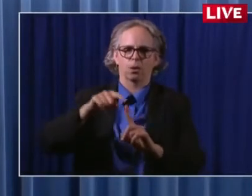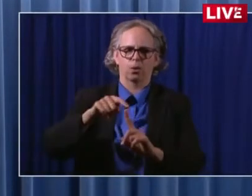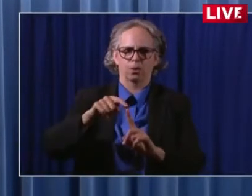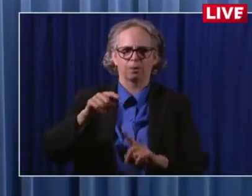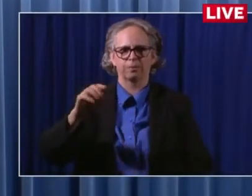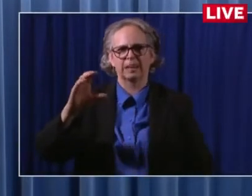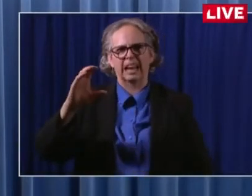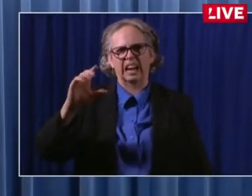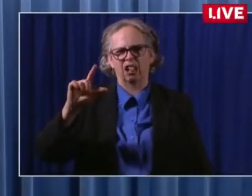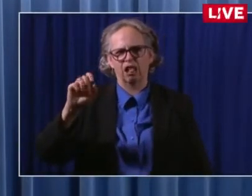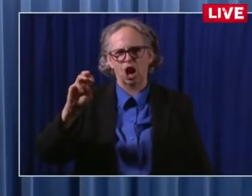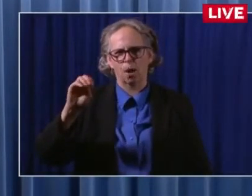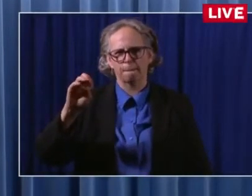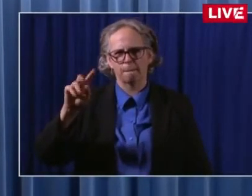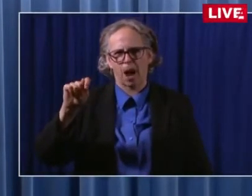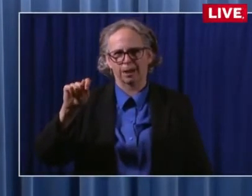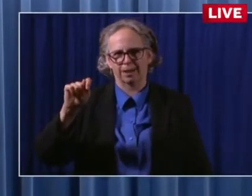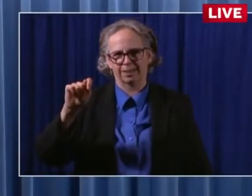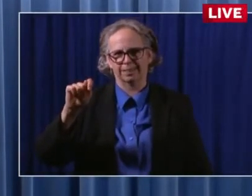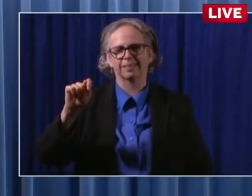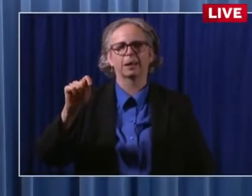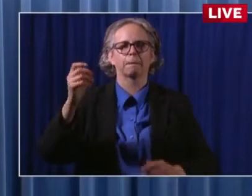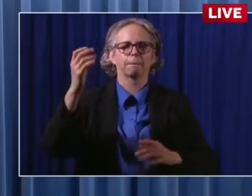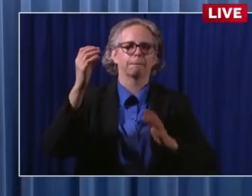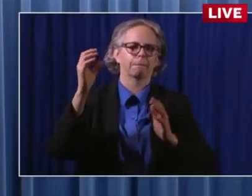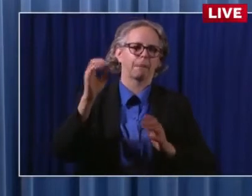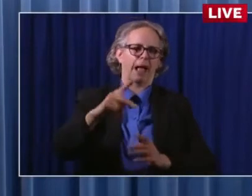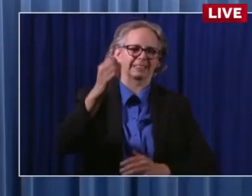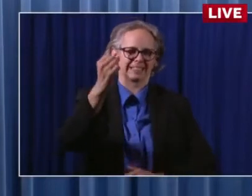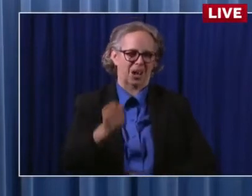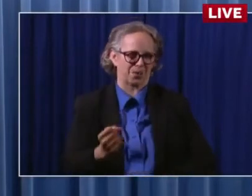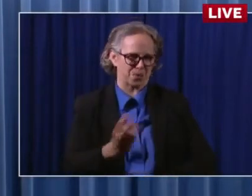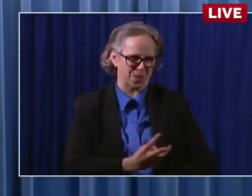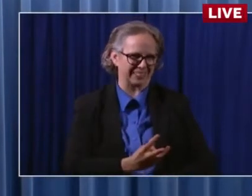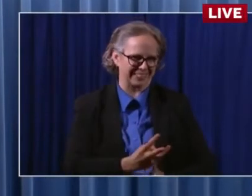LET ME GO BACK TO CLERMONT COUNTY.